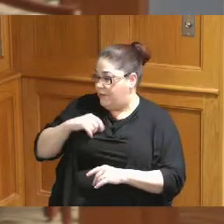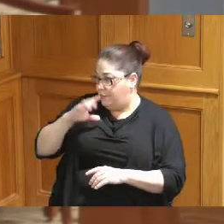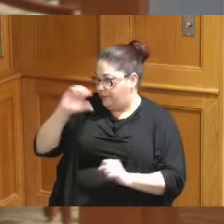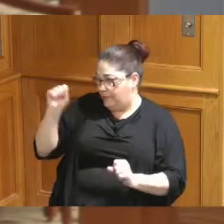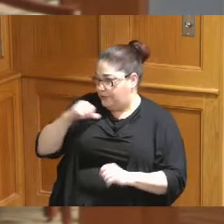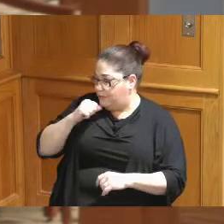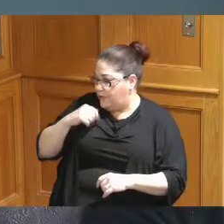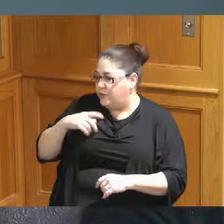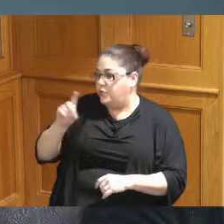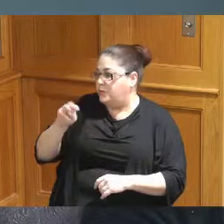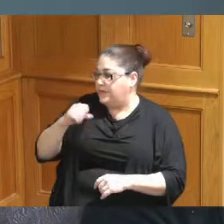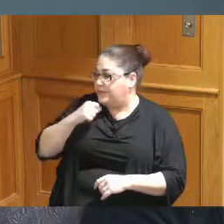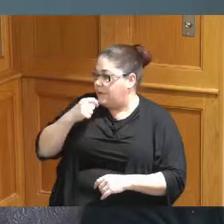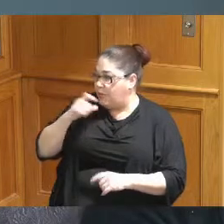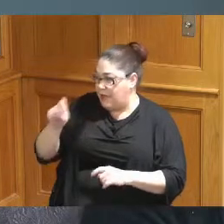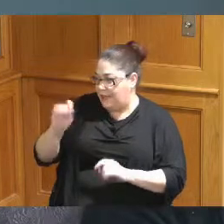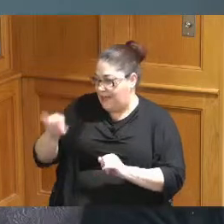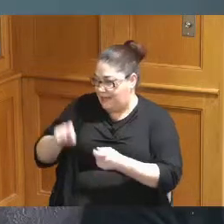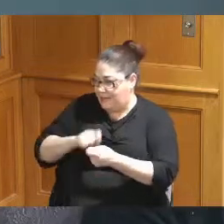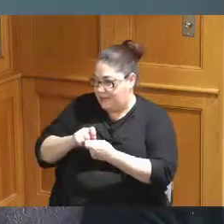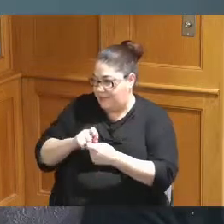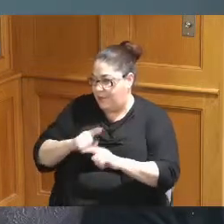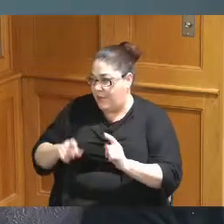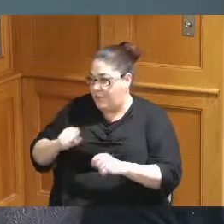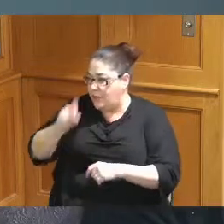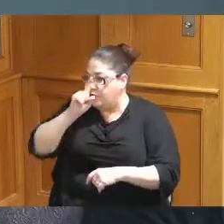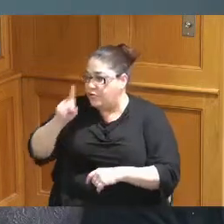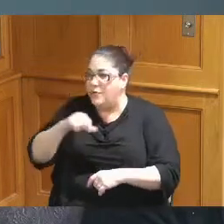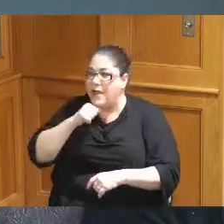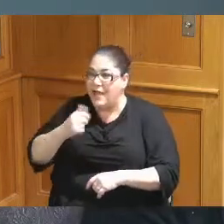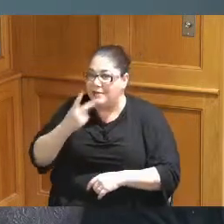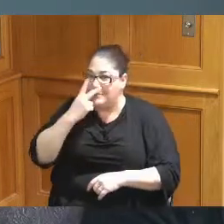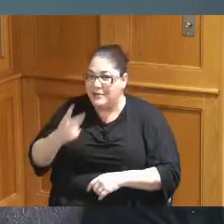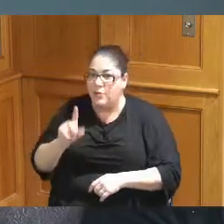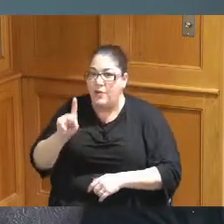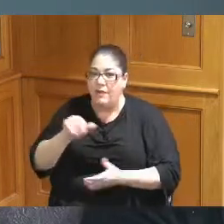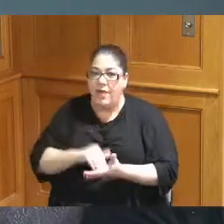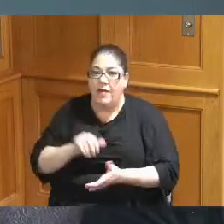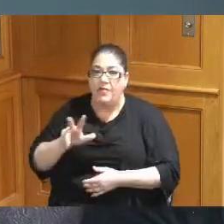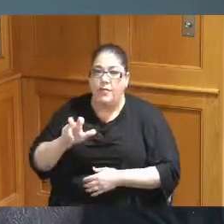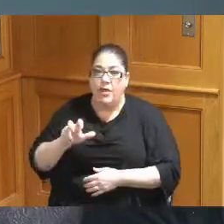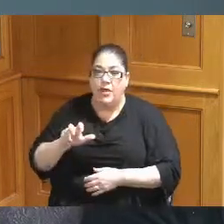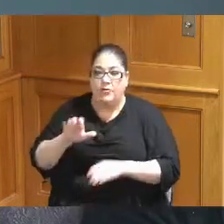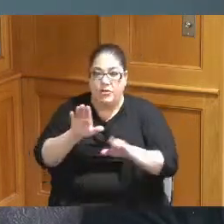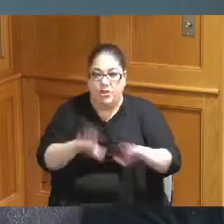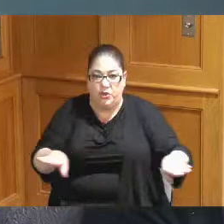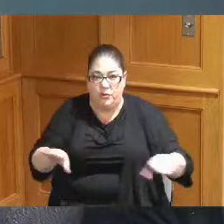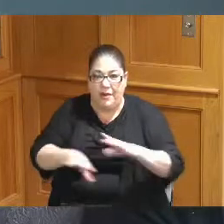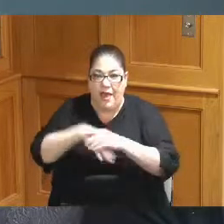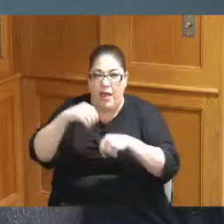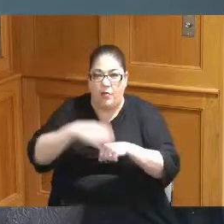just trying to make sure that we're not seeing 13 81 children are on the street by themselves